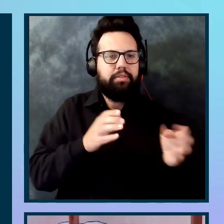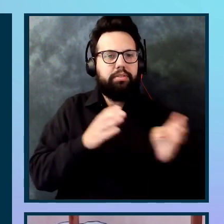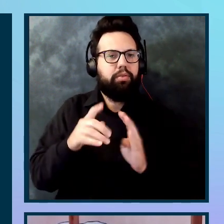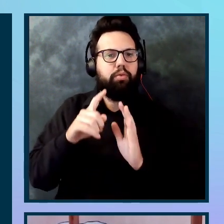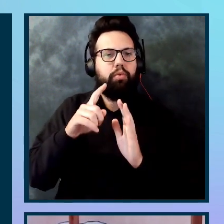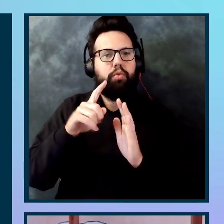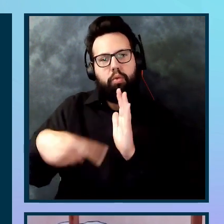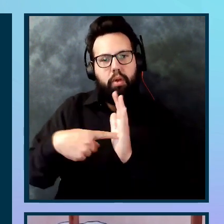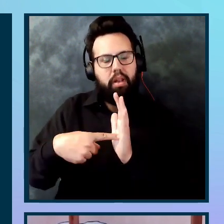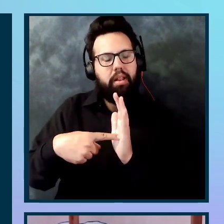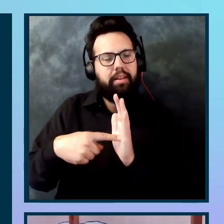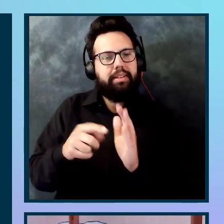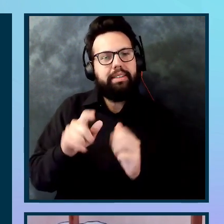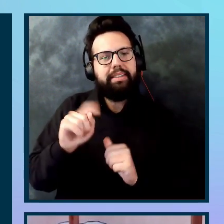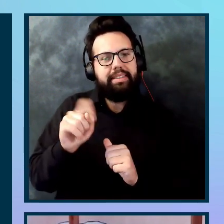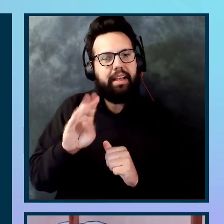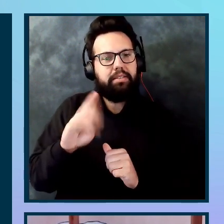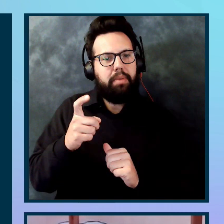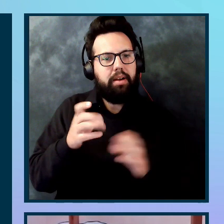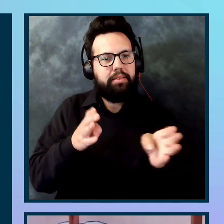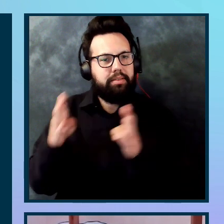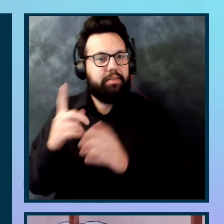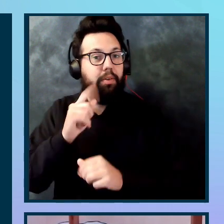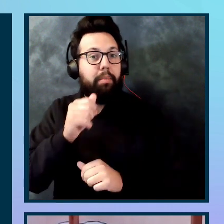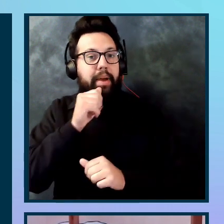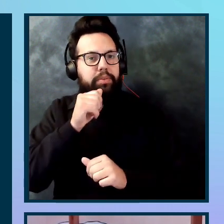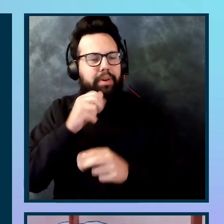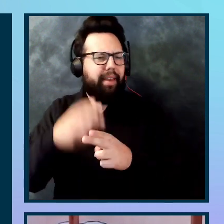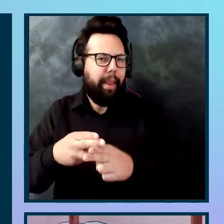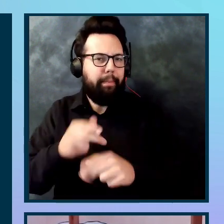For Password, the name is Password; the role is textbox.